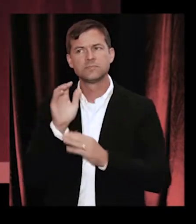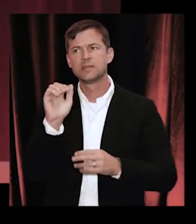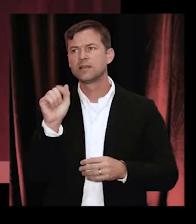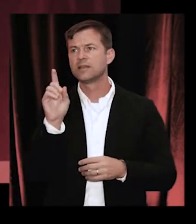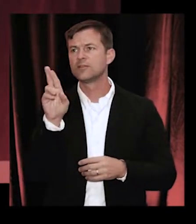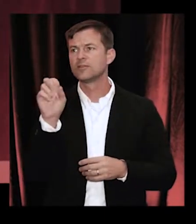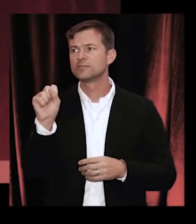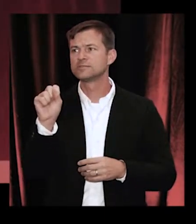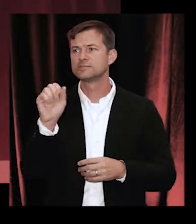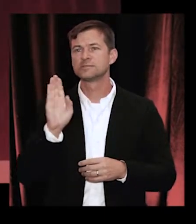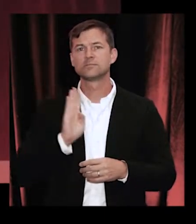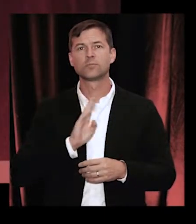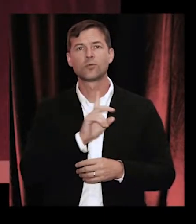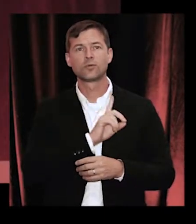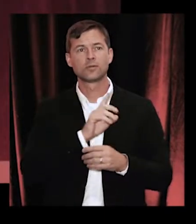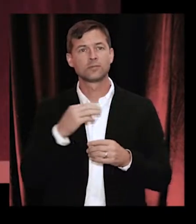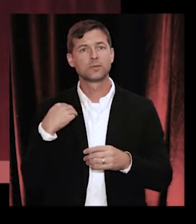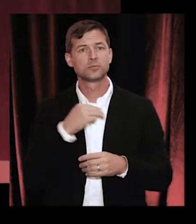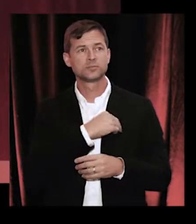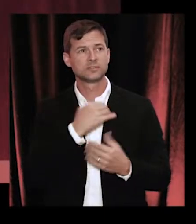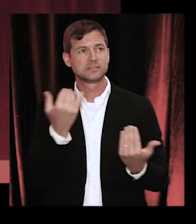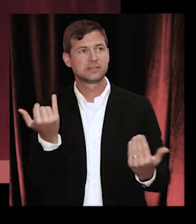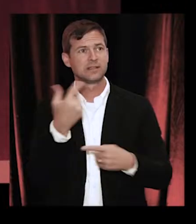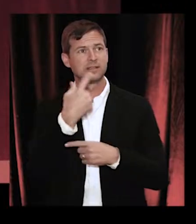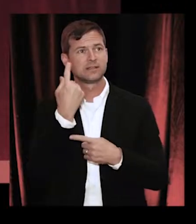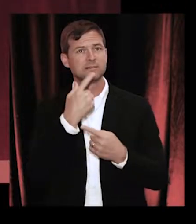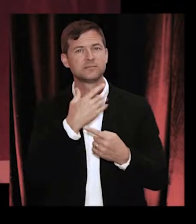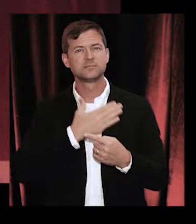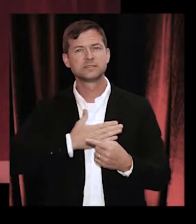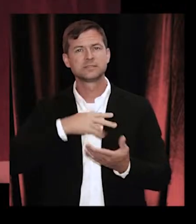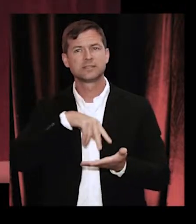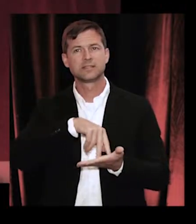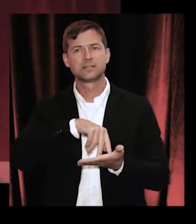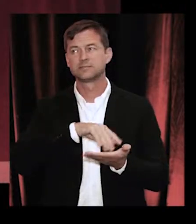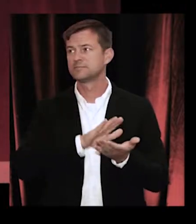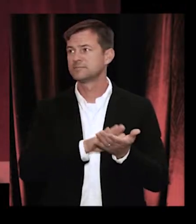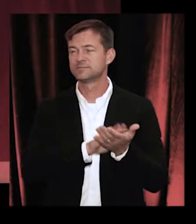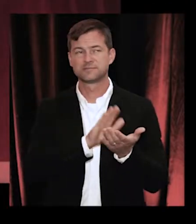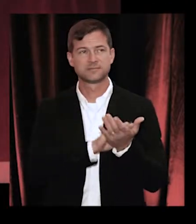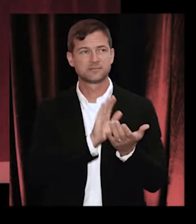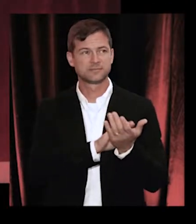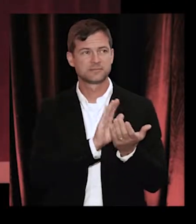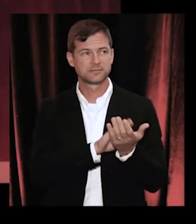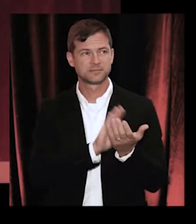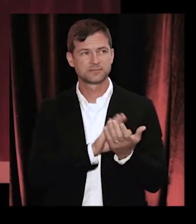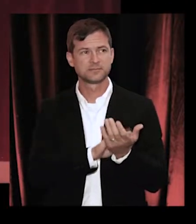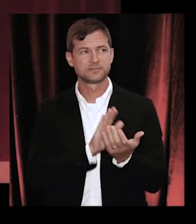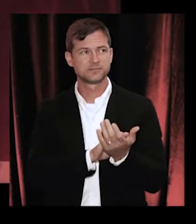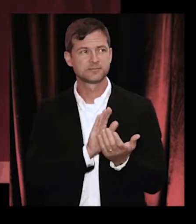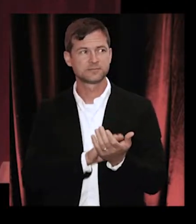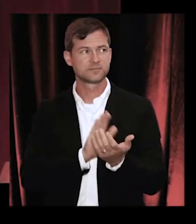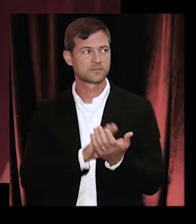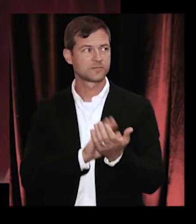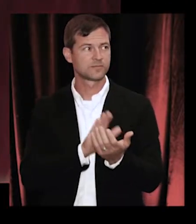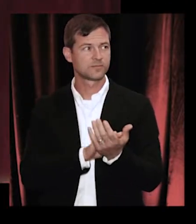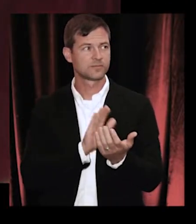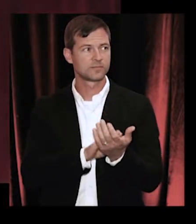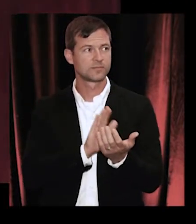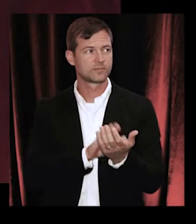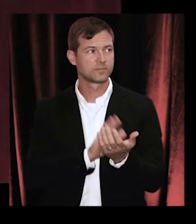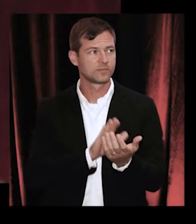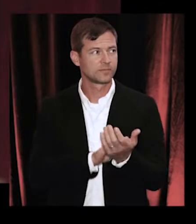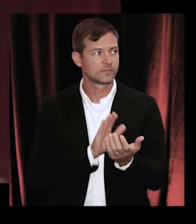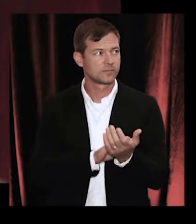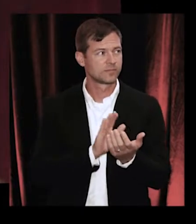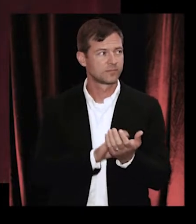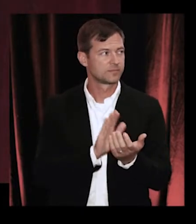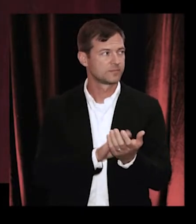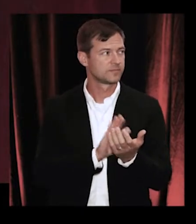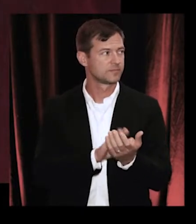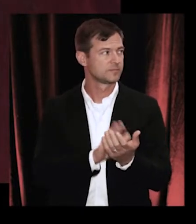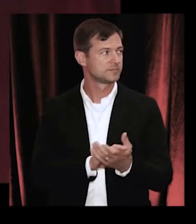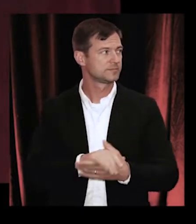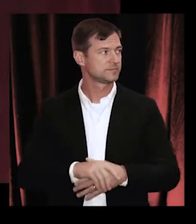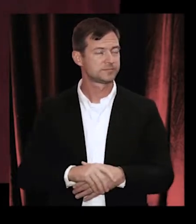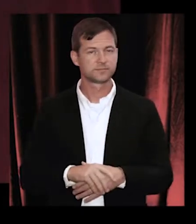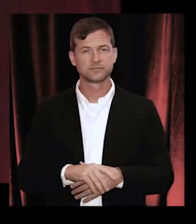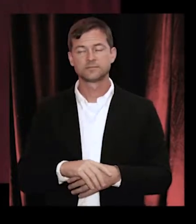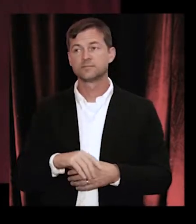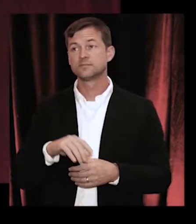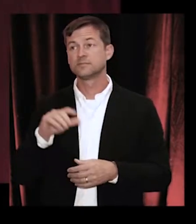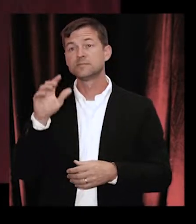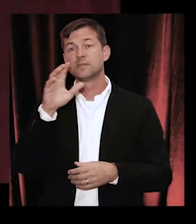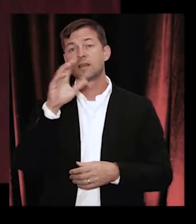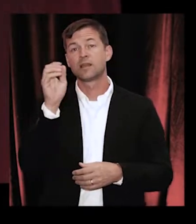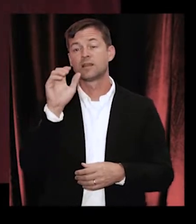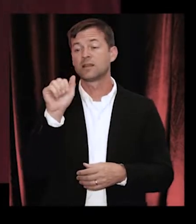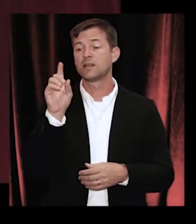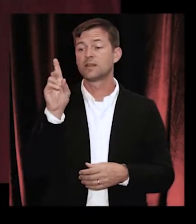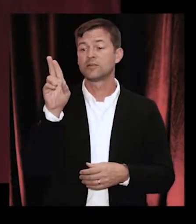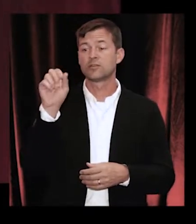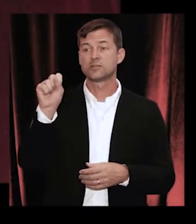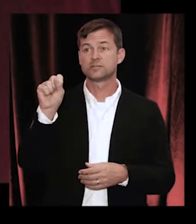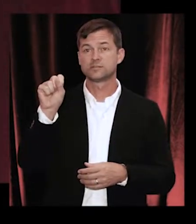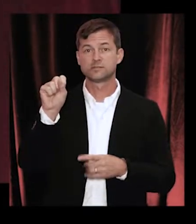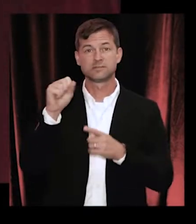Would you please stand?And to the ADRS staff never want to miss